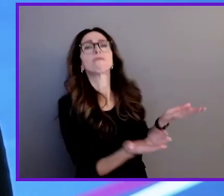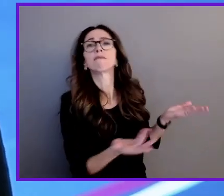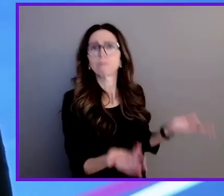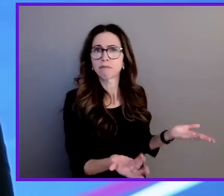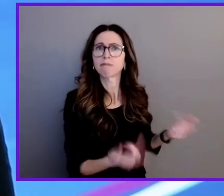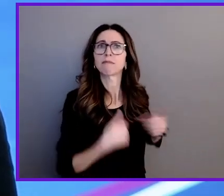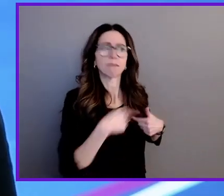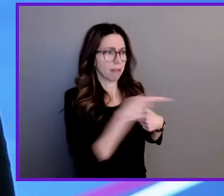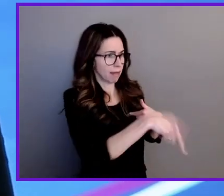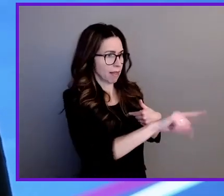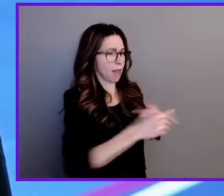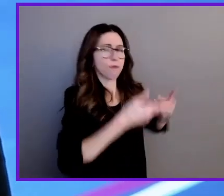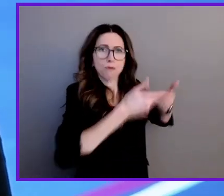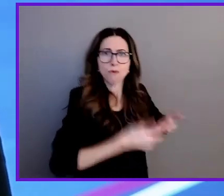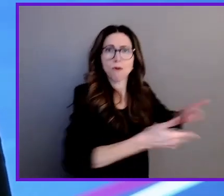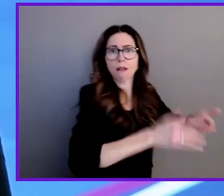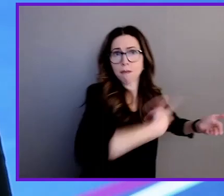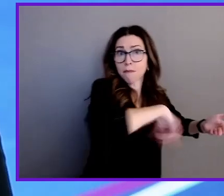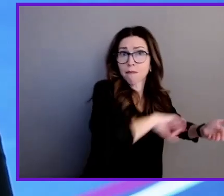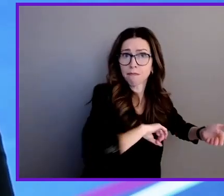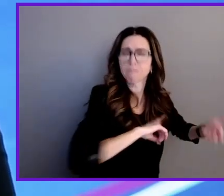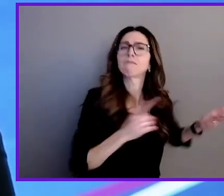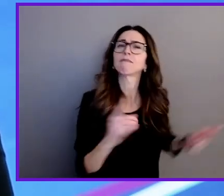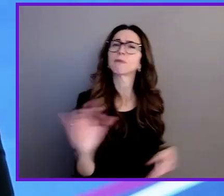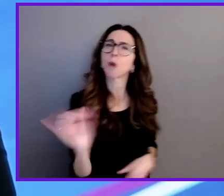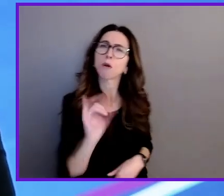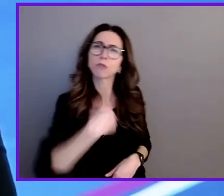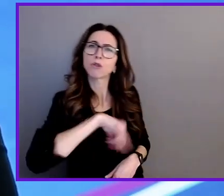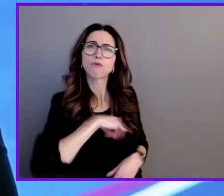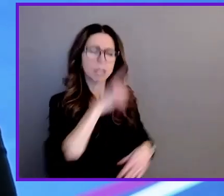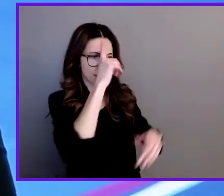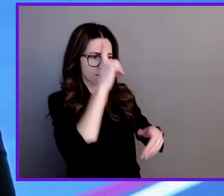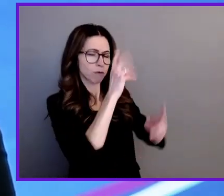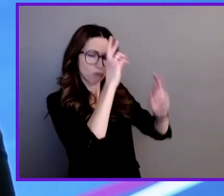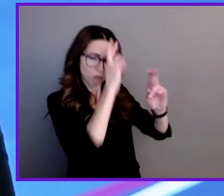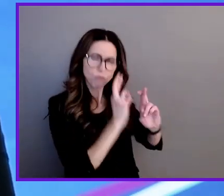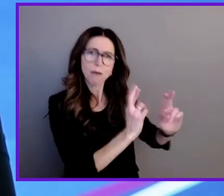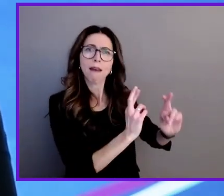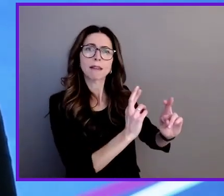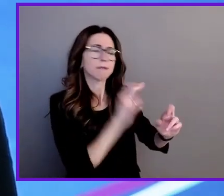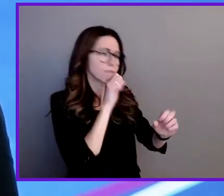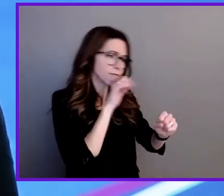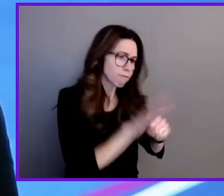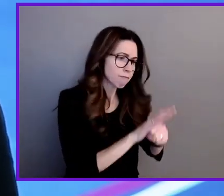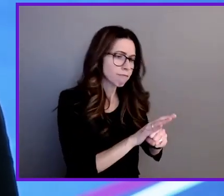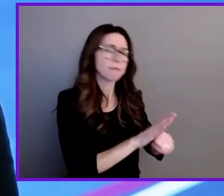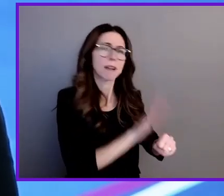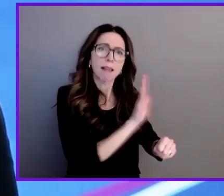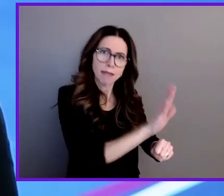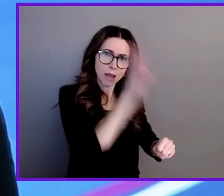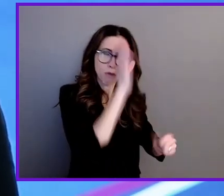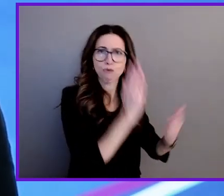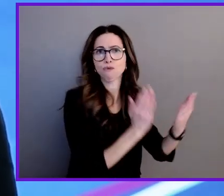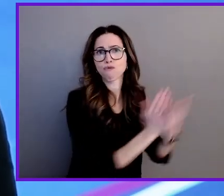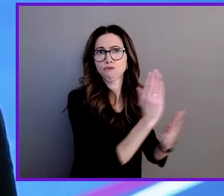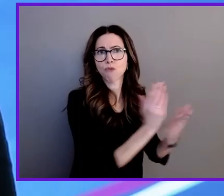and affirm the inherent and treaty rights of all Indigenous peoples. We were privileged to be guided by members